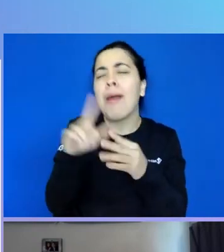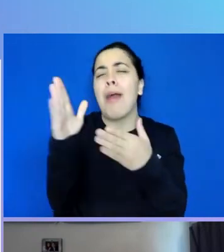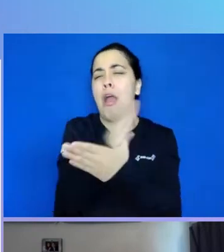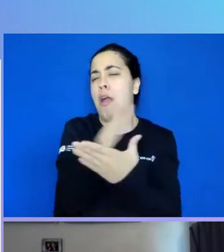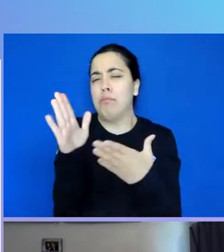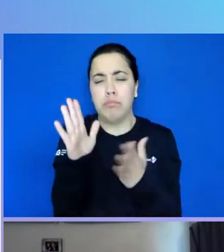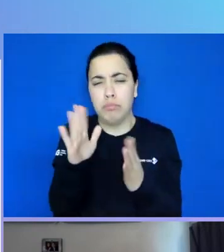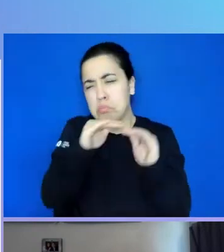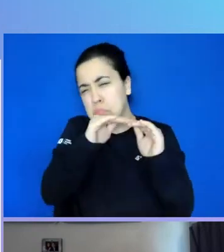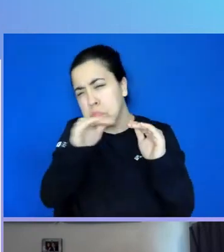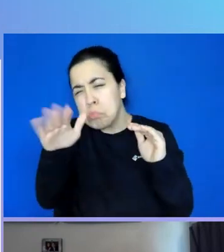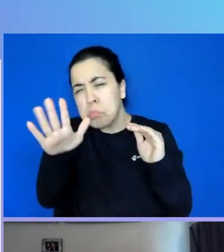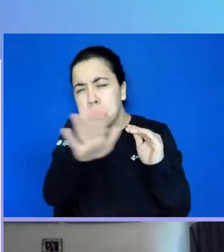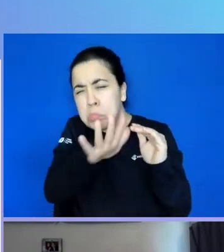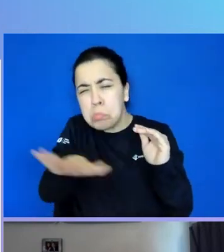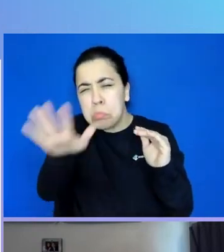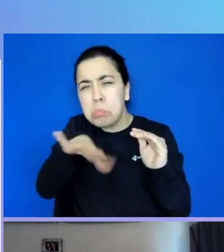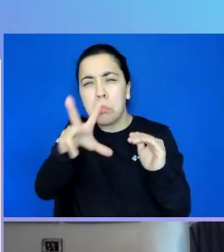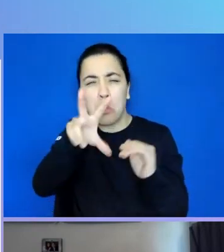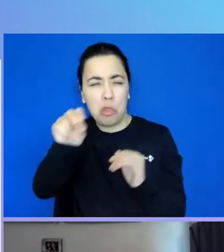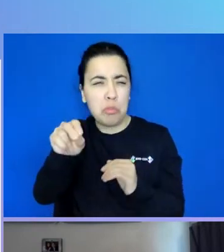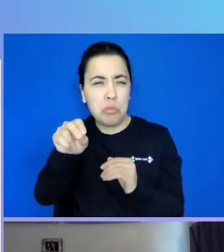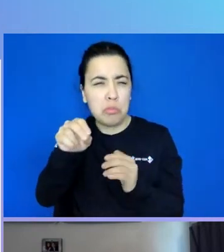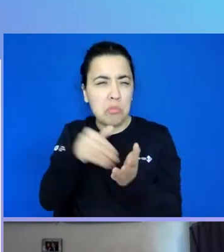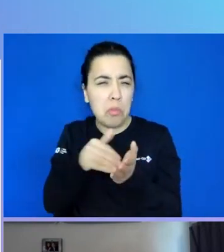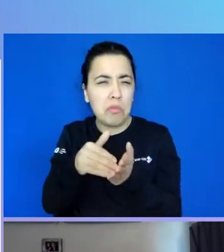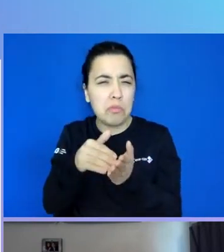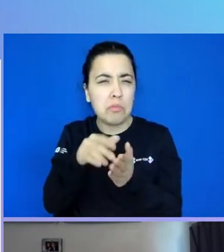time to test and record each issue comes down to roughly